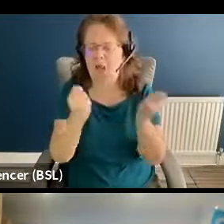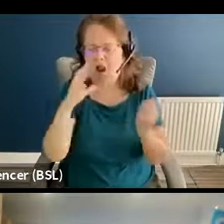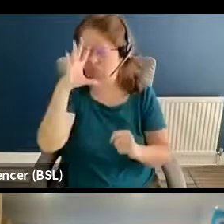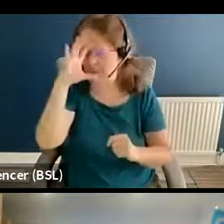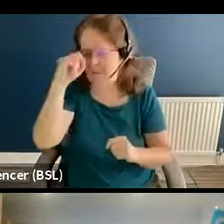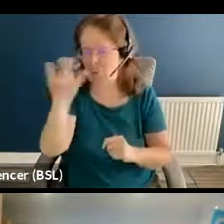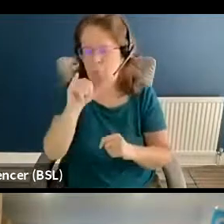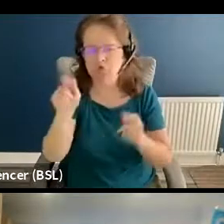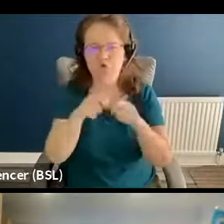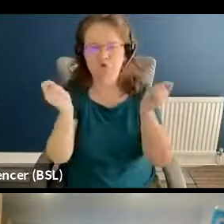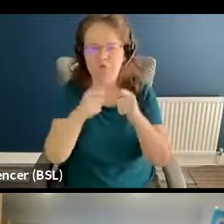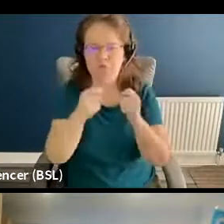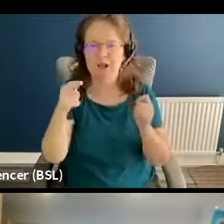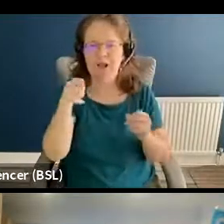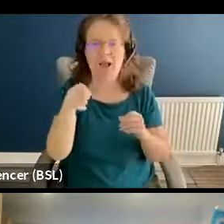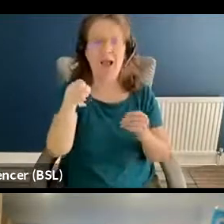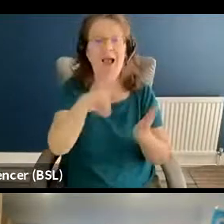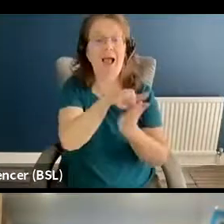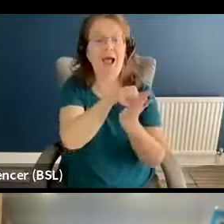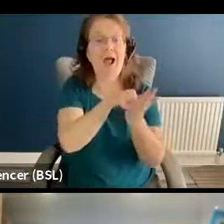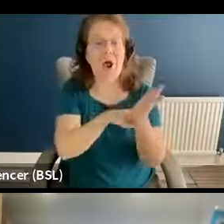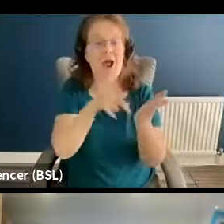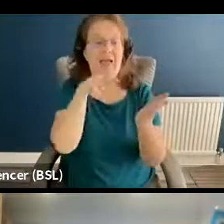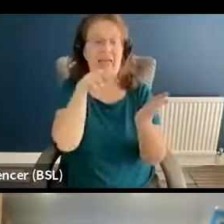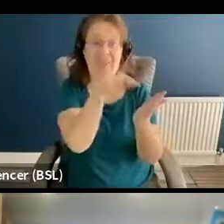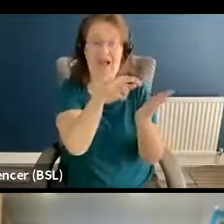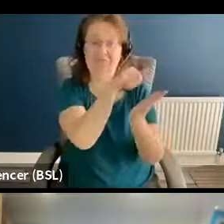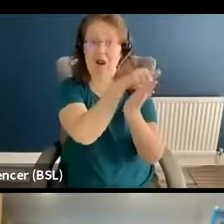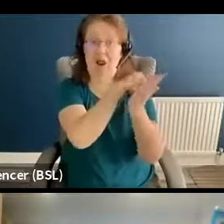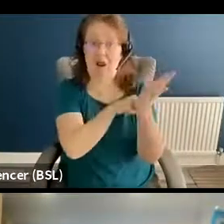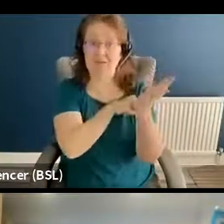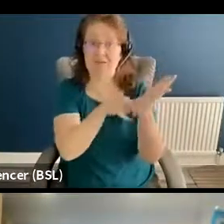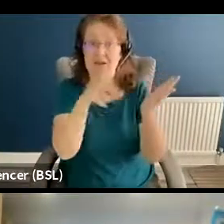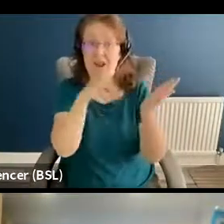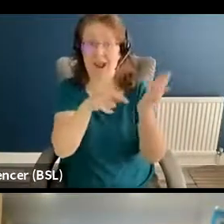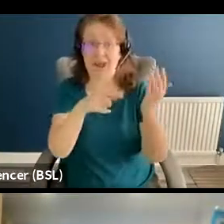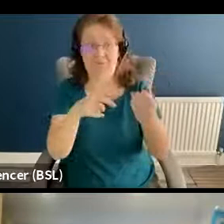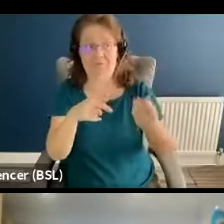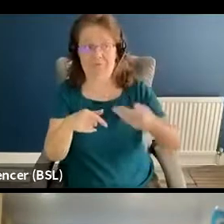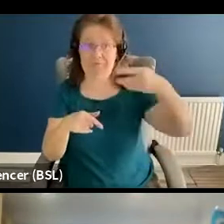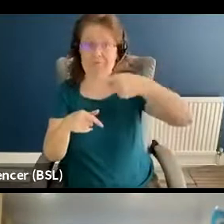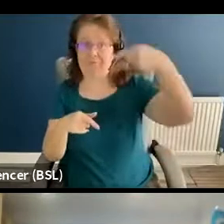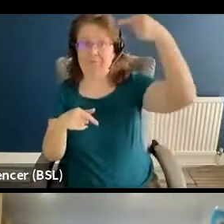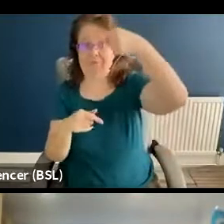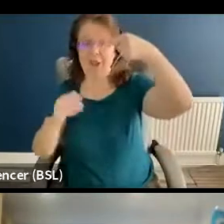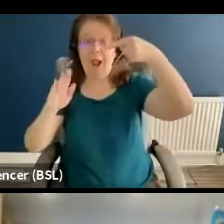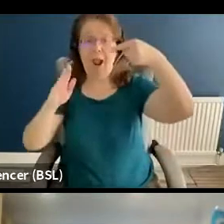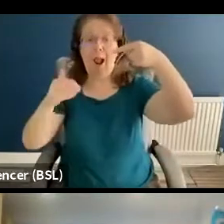And that article was coming up before actual facebook.com and people were clicking on it and